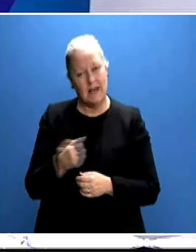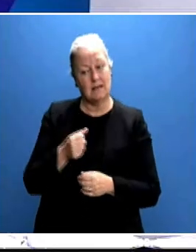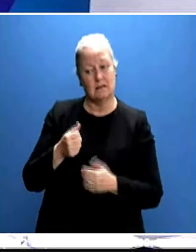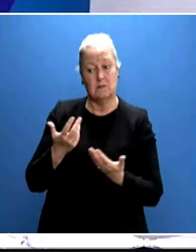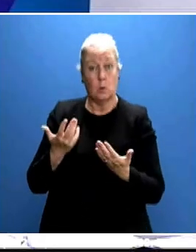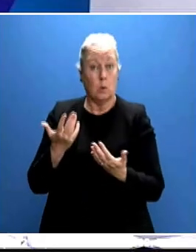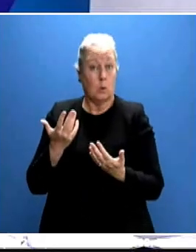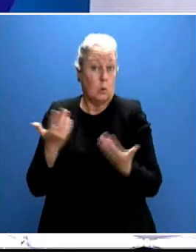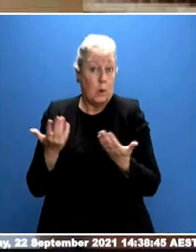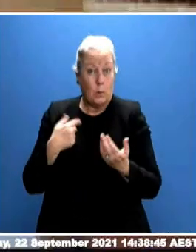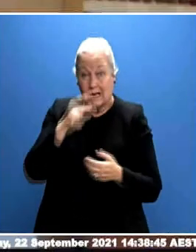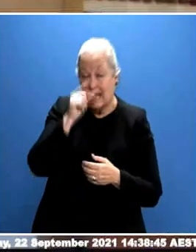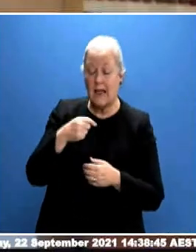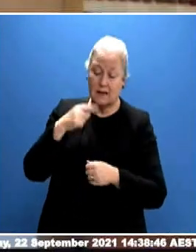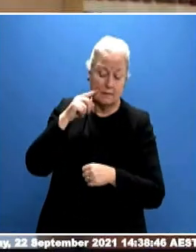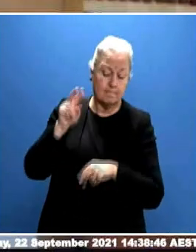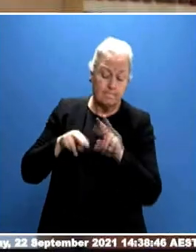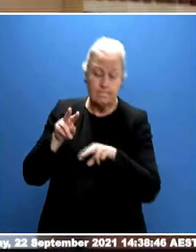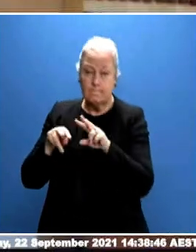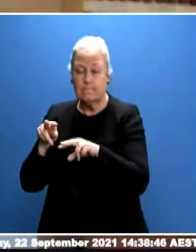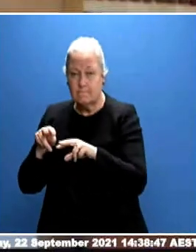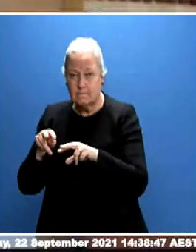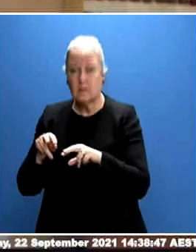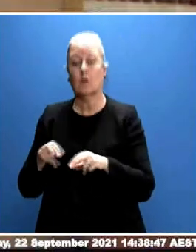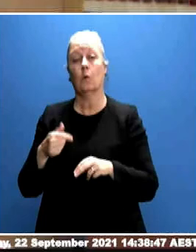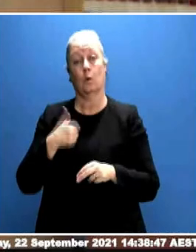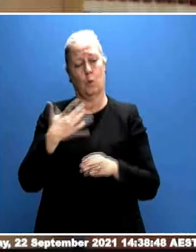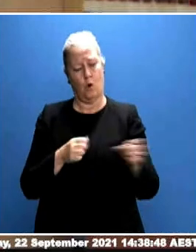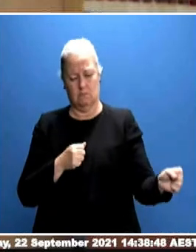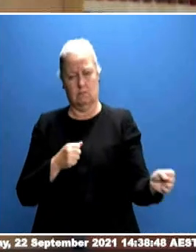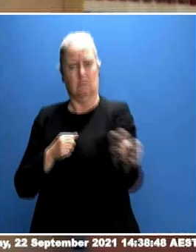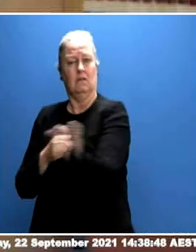Our challenge to obtain a psychiatrist, we have implemented the Welltree